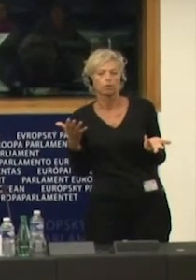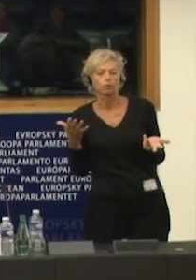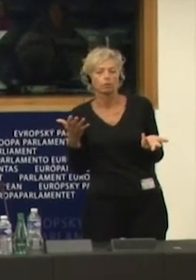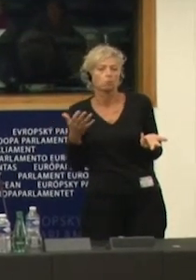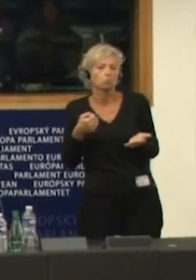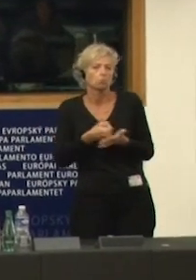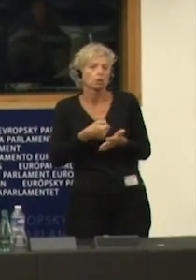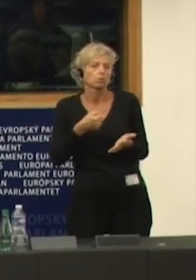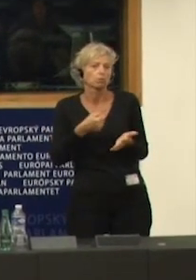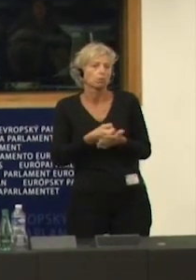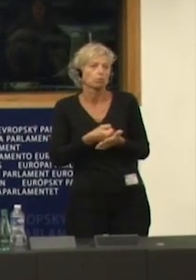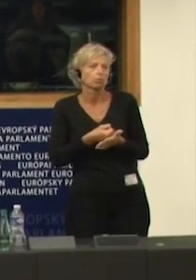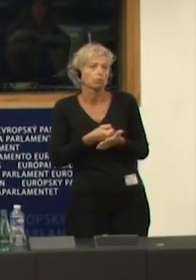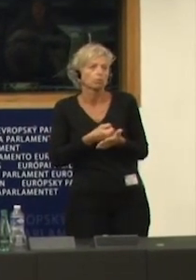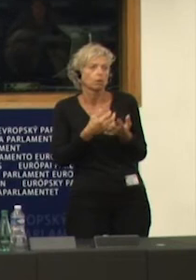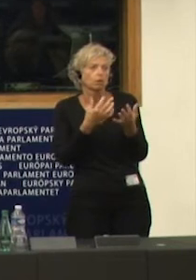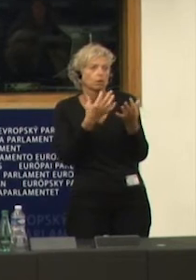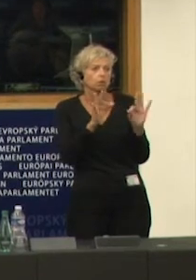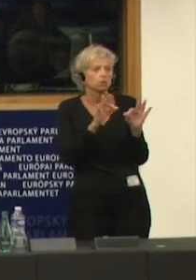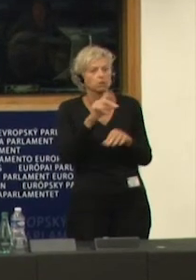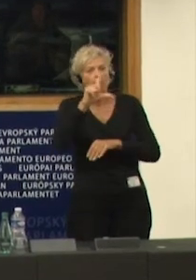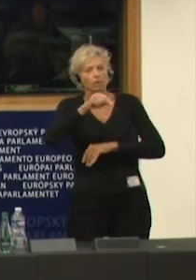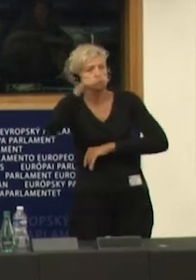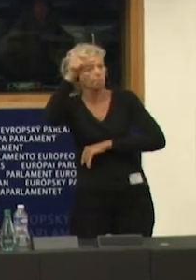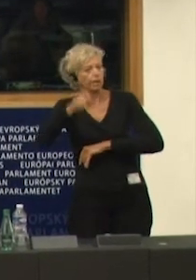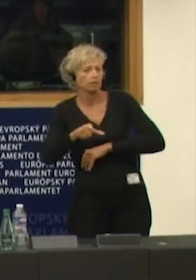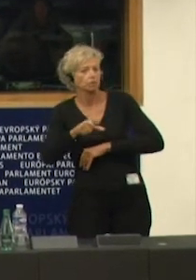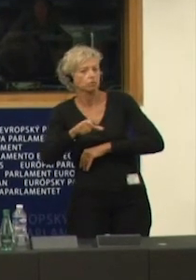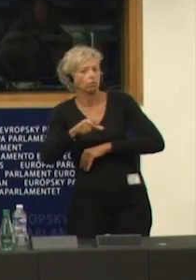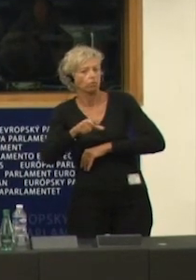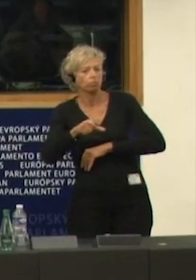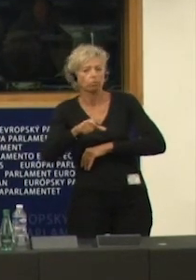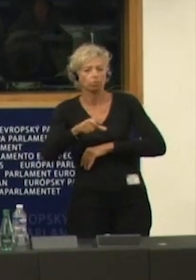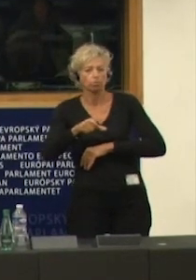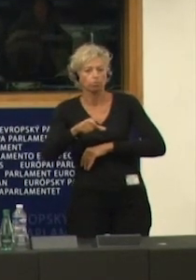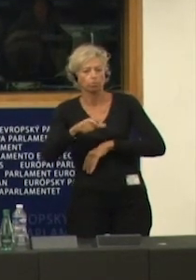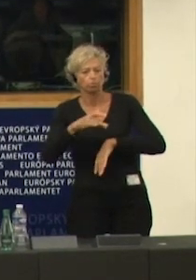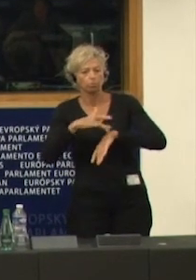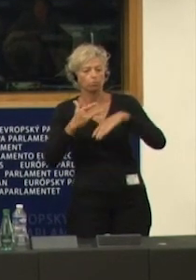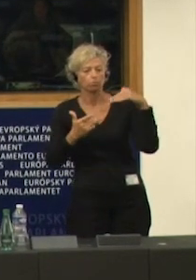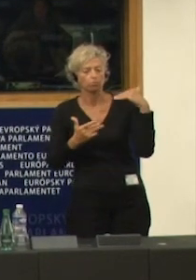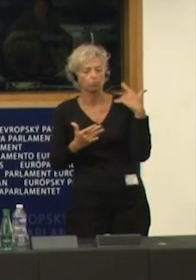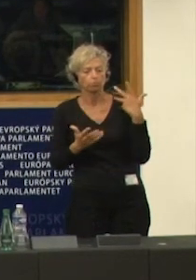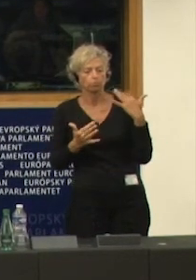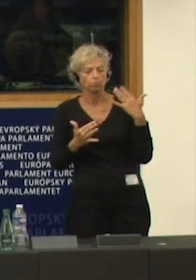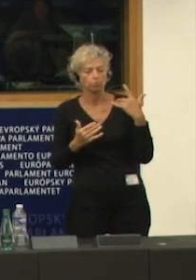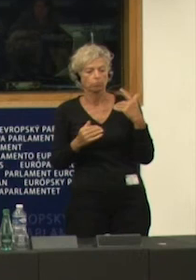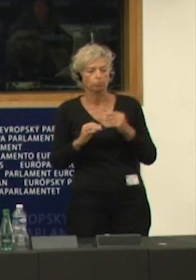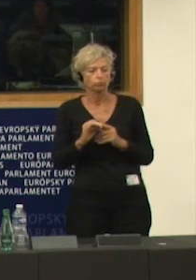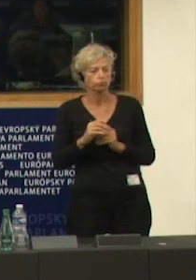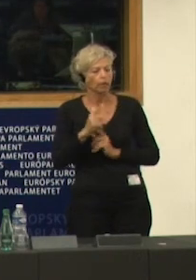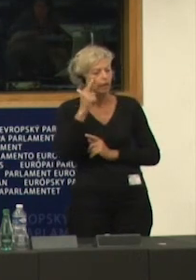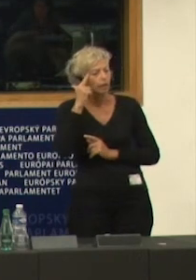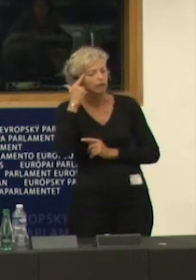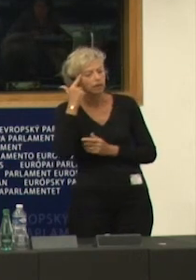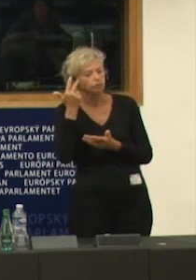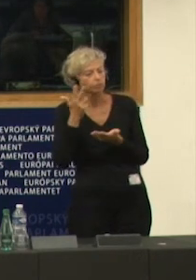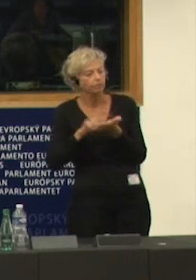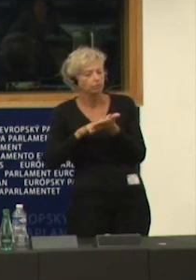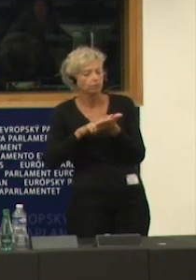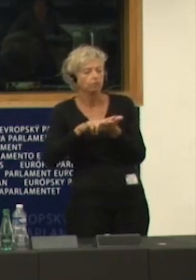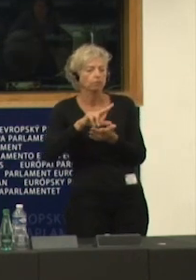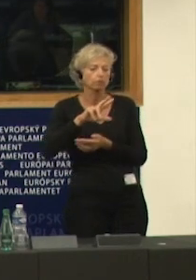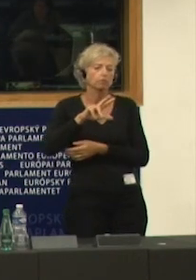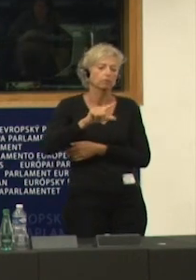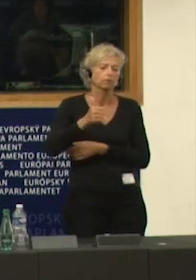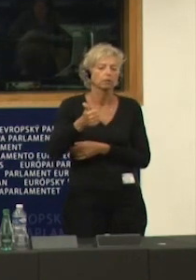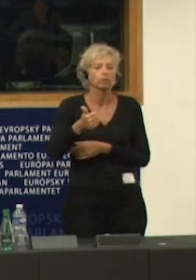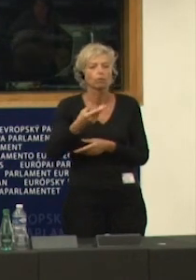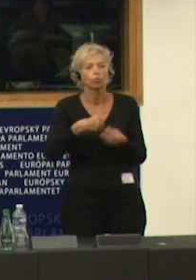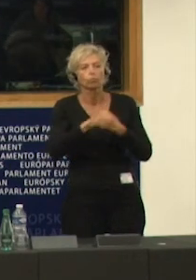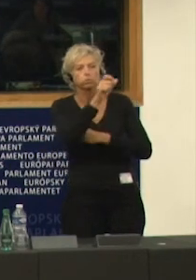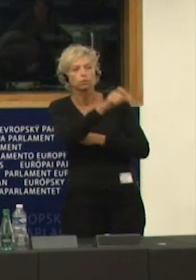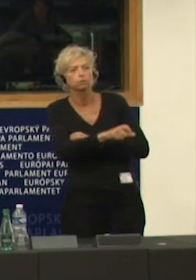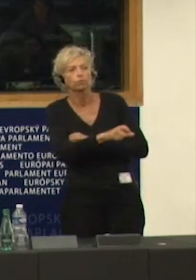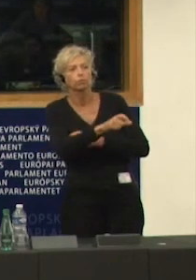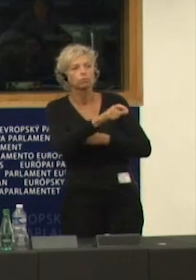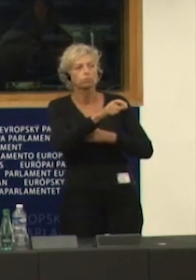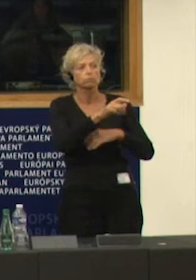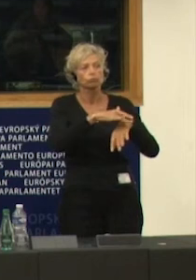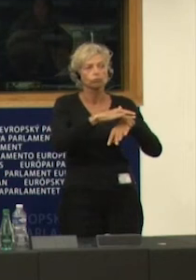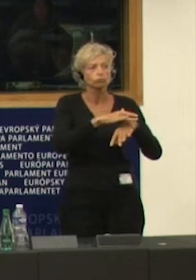And people with Down syndrome with their buddies sitting here. Most of the time it gives a nice atmosphere.